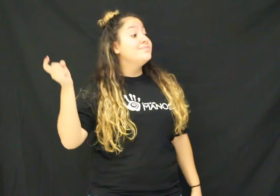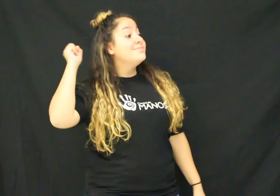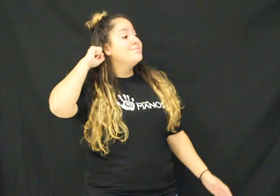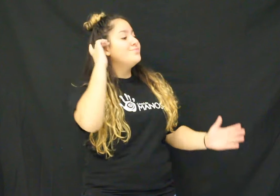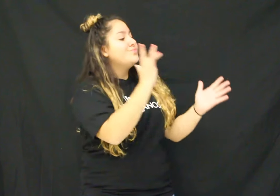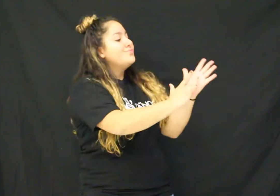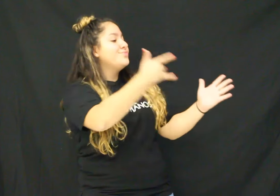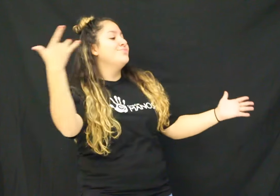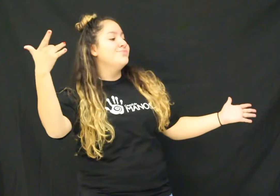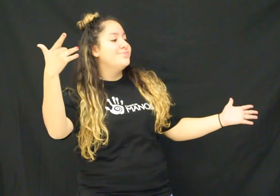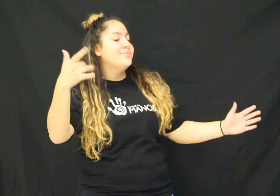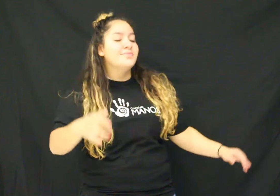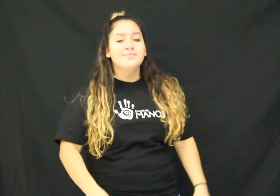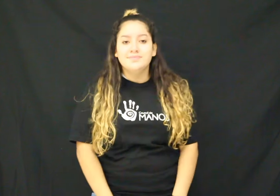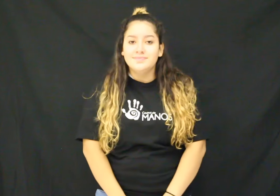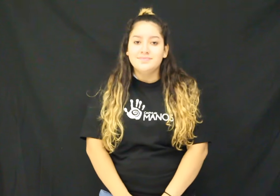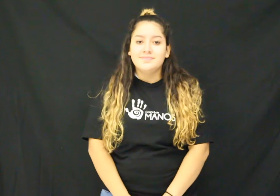Idiots, he thought.